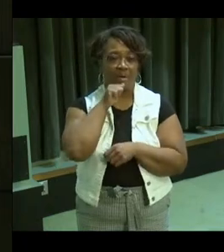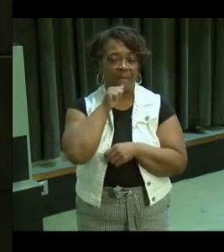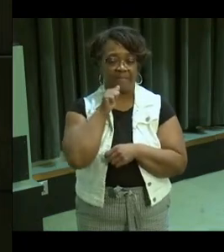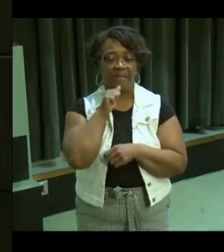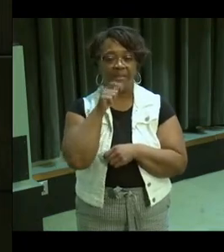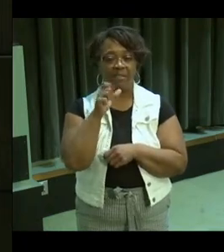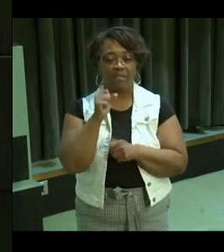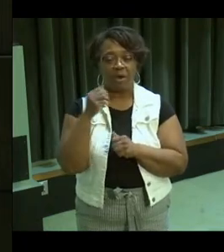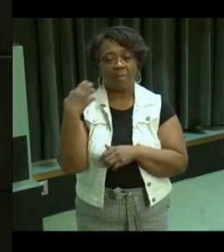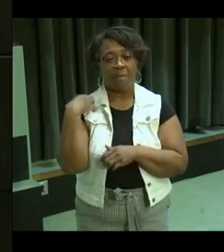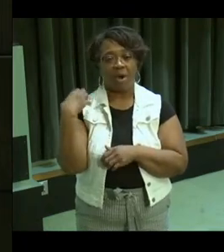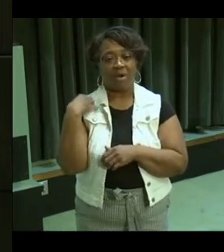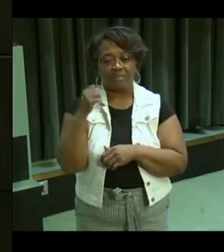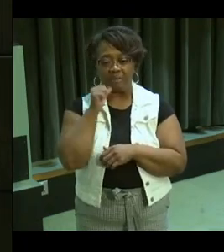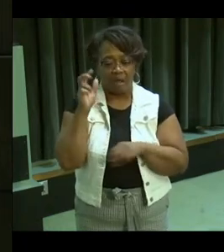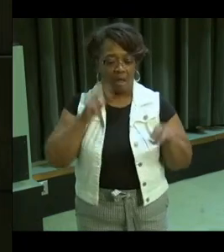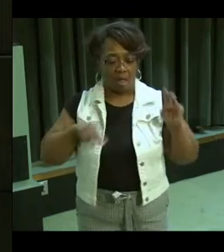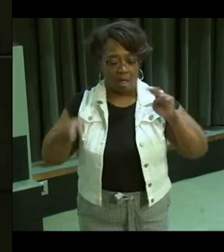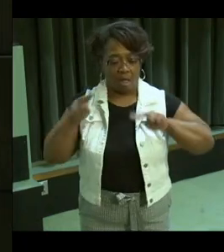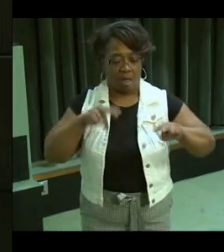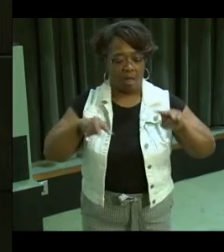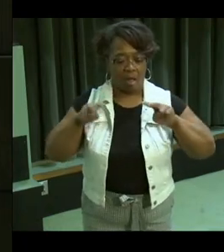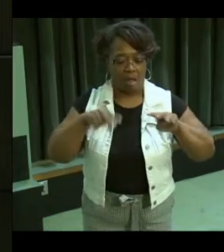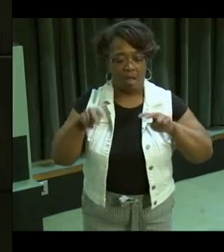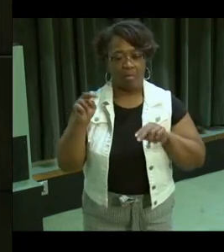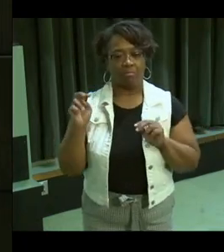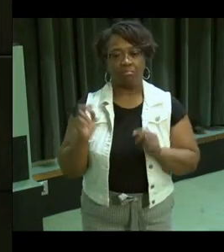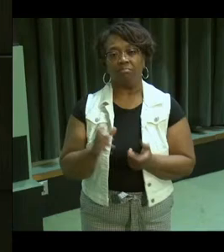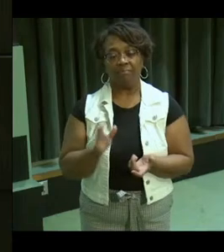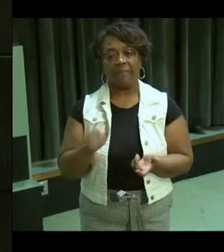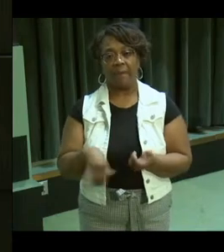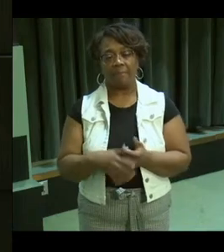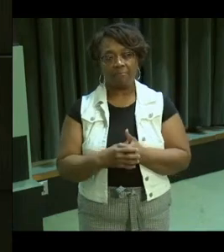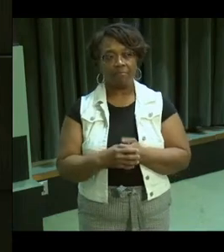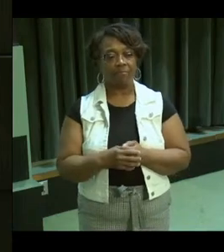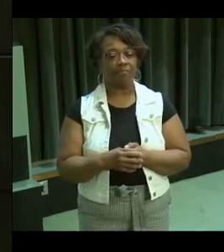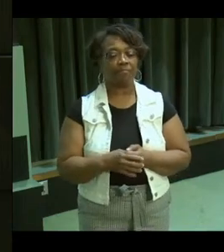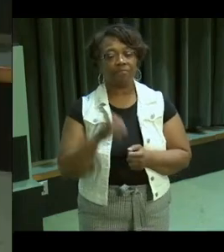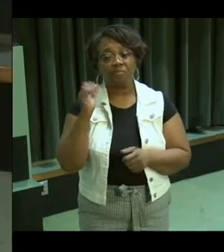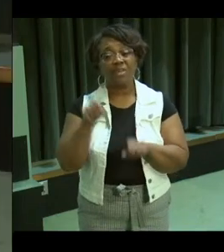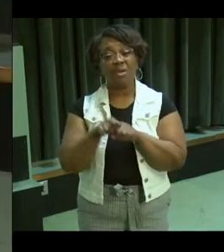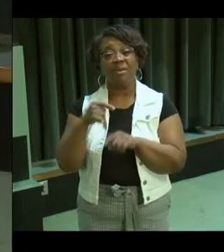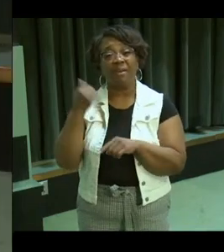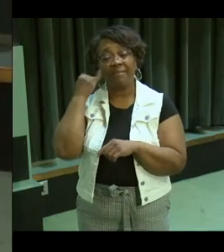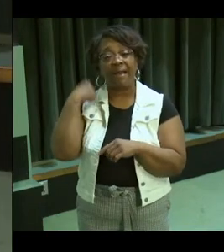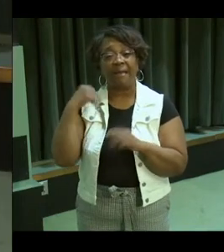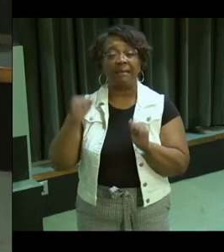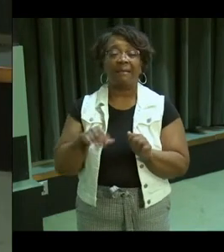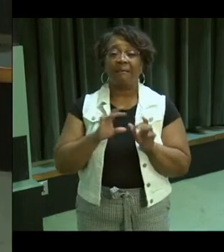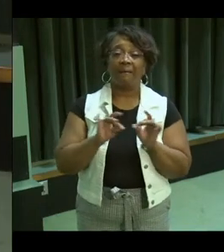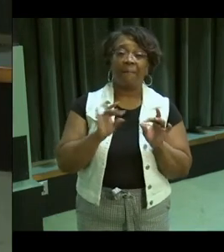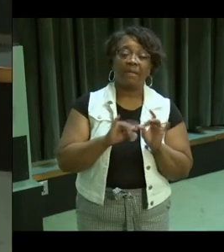secret elections so that their boss is not hovering over them.